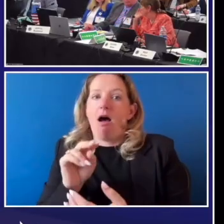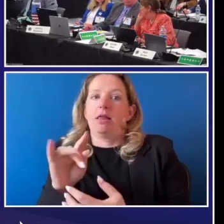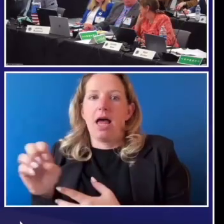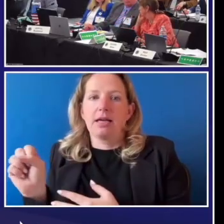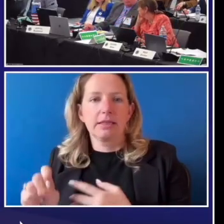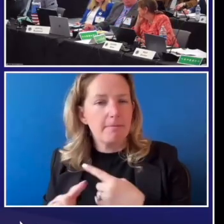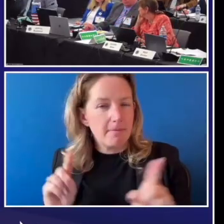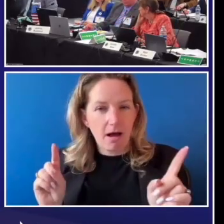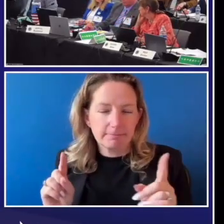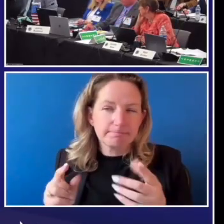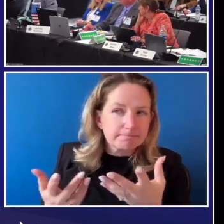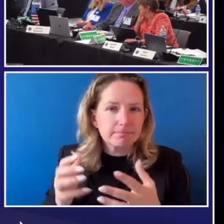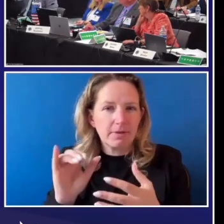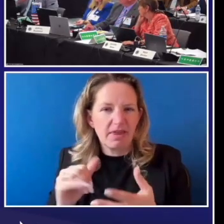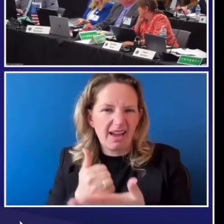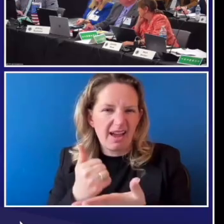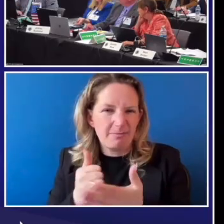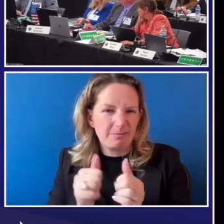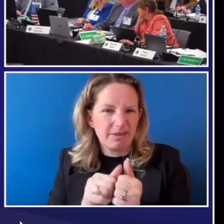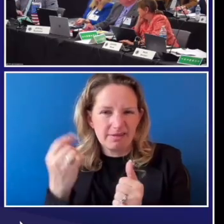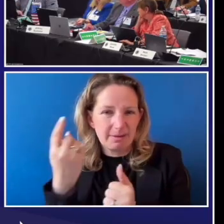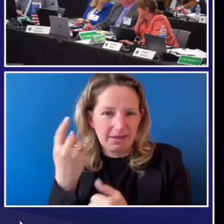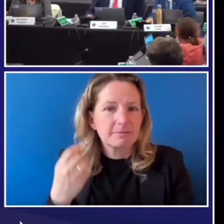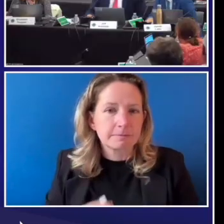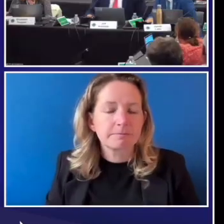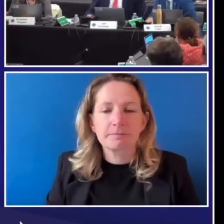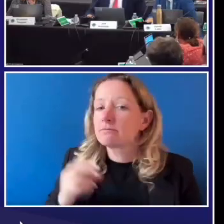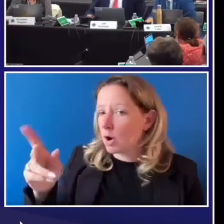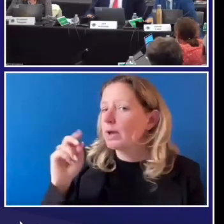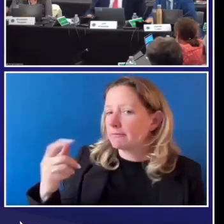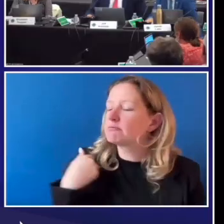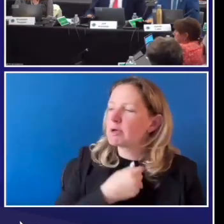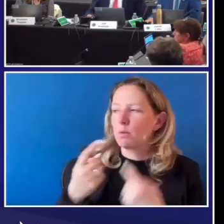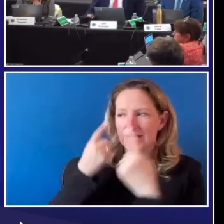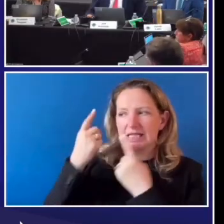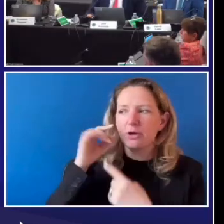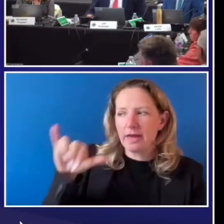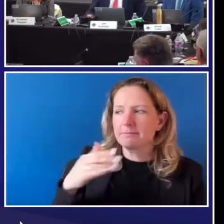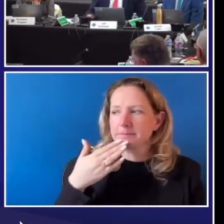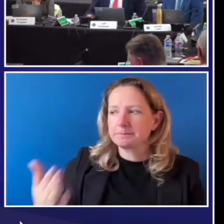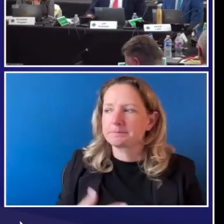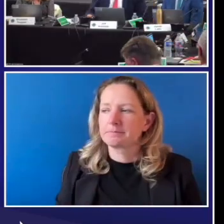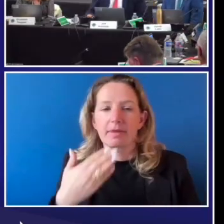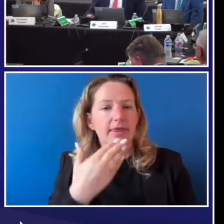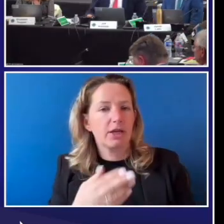No, something along those lines. Okay, we'll take that back and consider it. Thank you, Jennifer. Raymond, you have the floor.